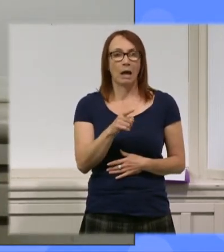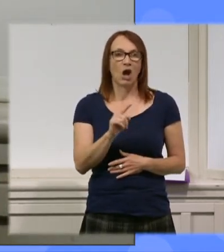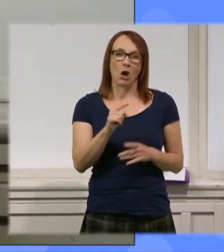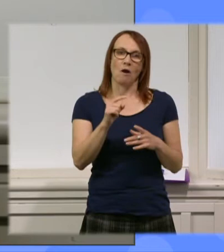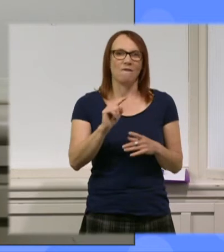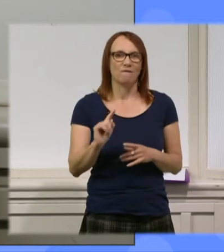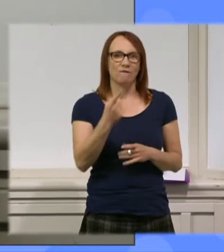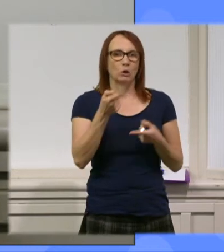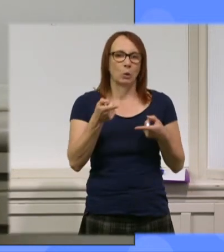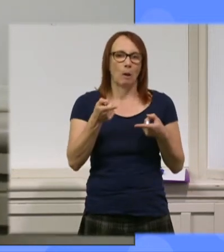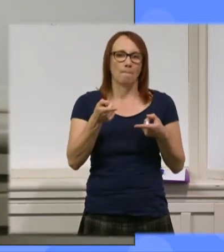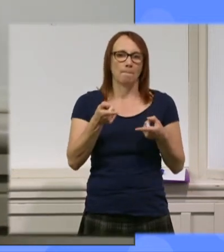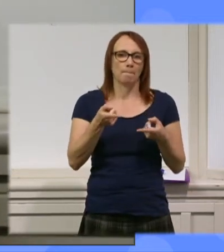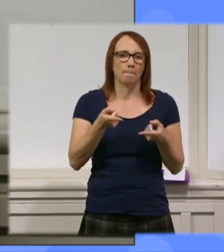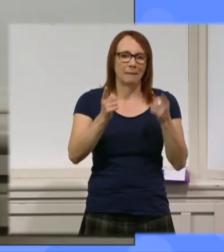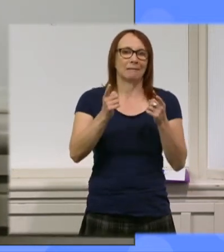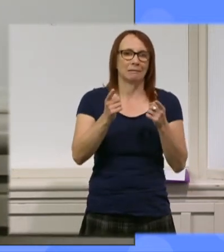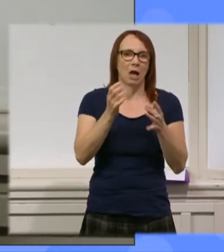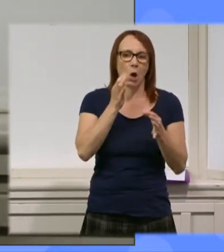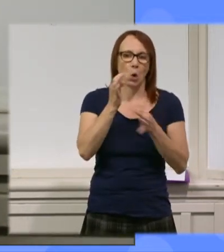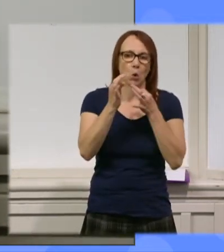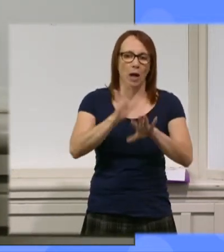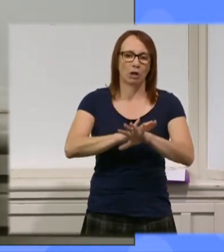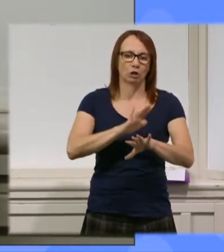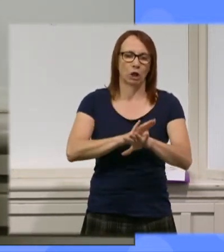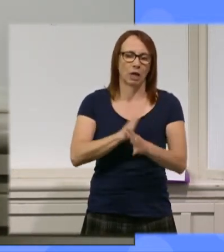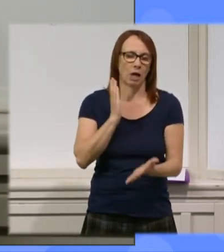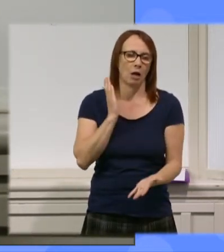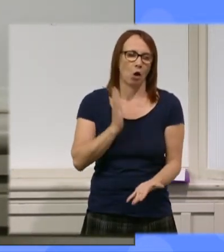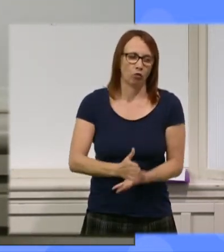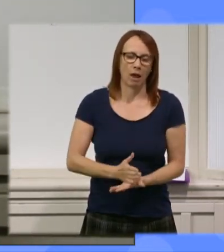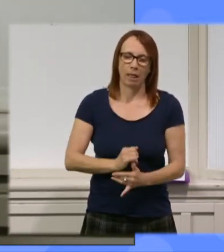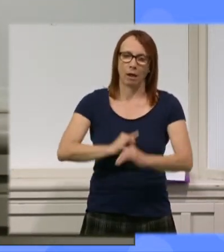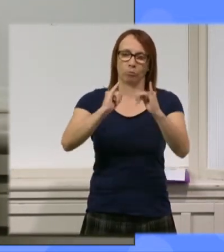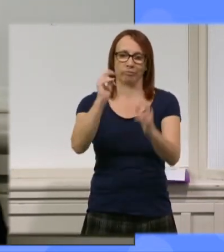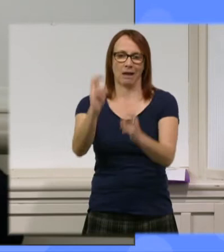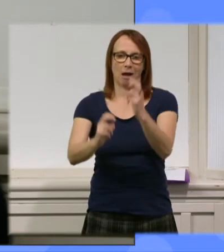questions which is a very combative arena actually outside of that we've got